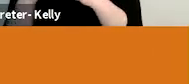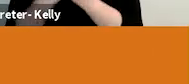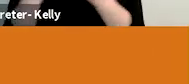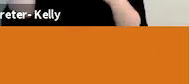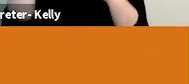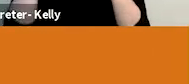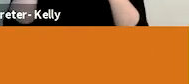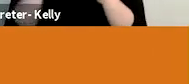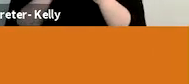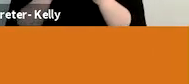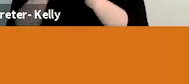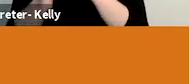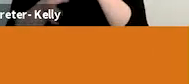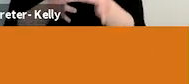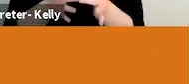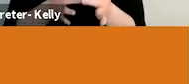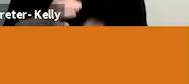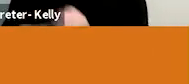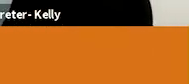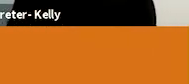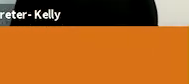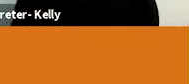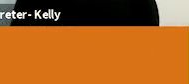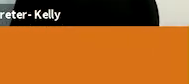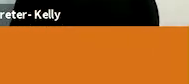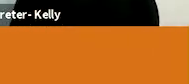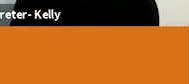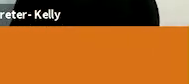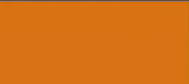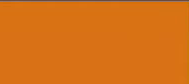You will notice it's very visual for me because I do work for individuals who do need that